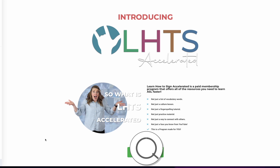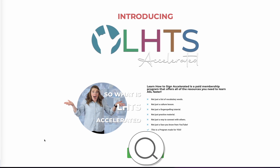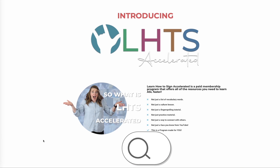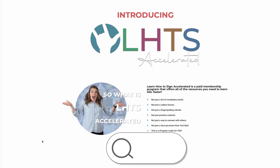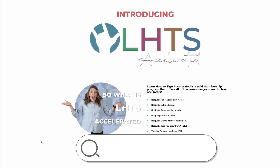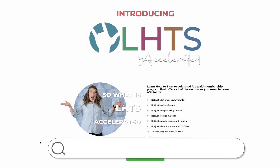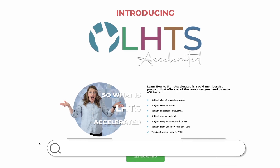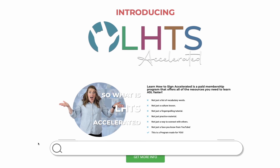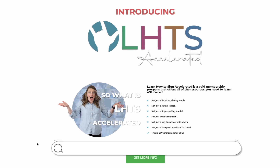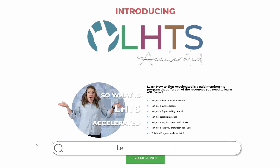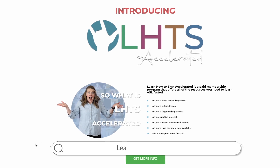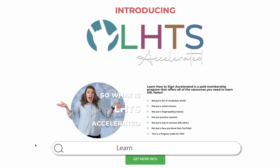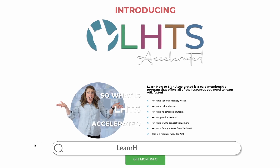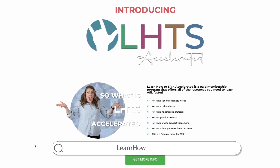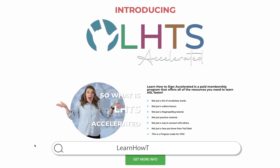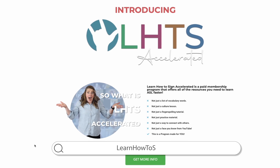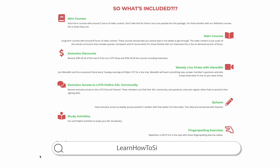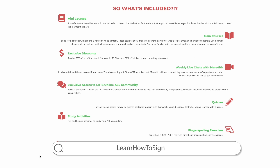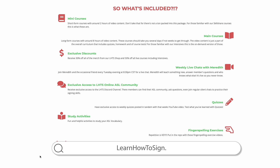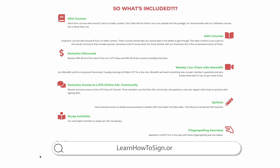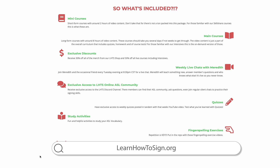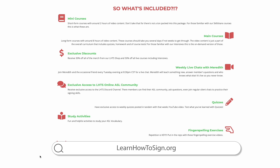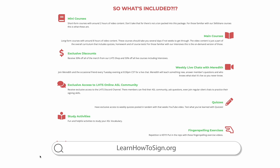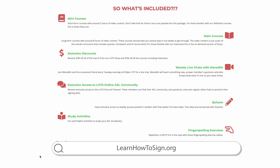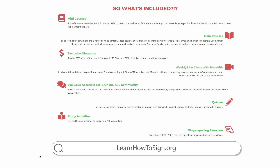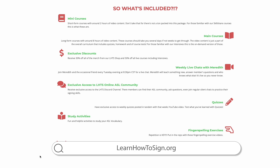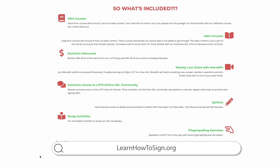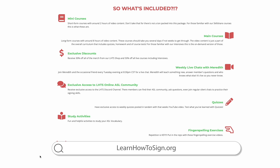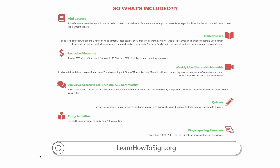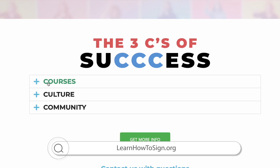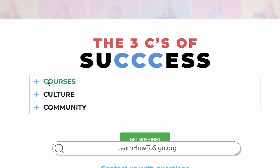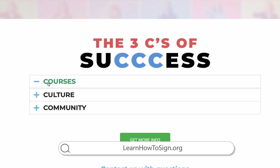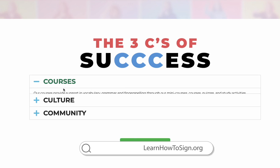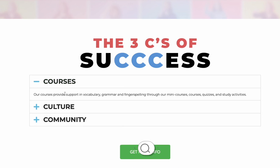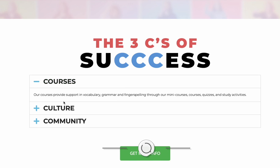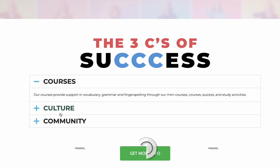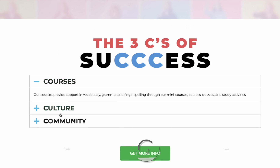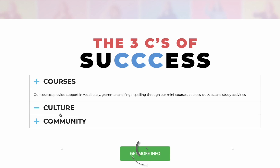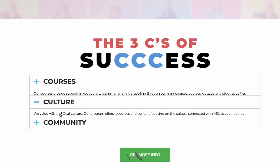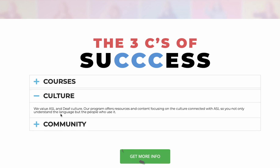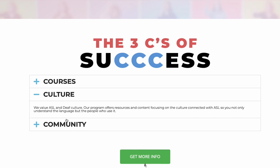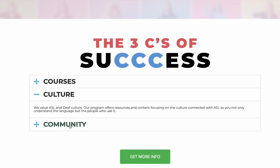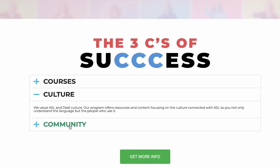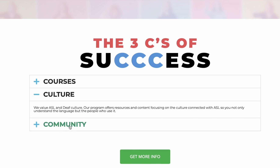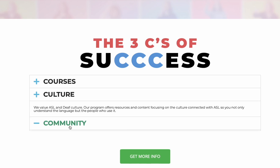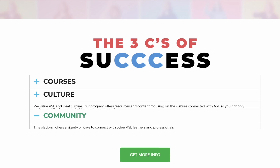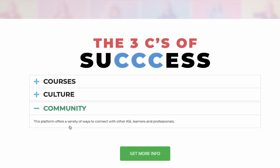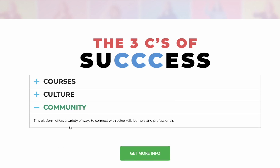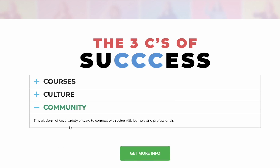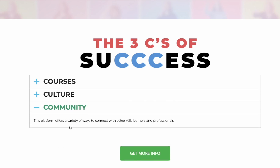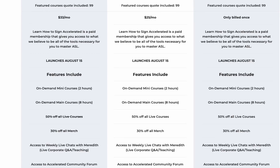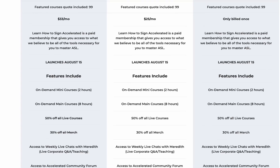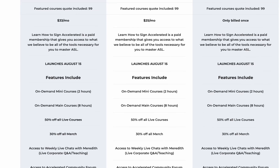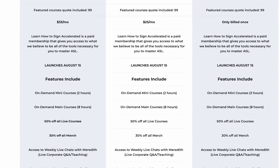Go to learnhowtosign.org to sign up today. We have several pricing tiers which we hope makes this